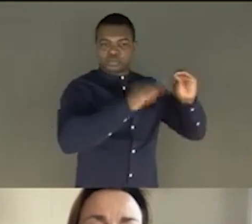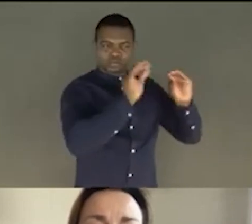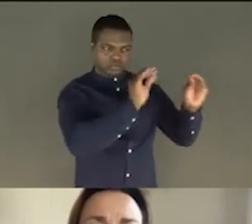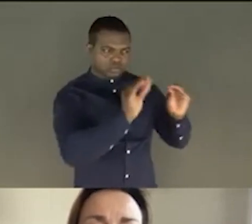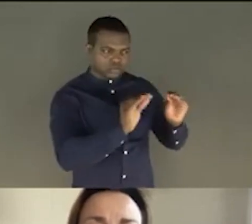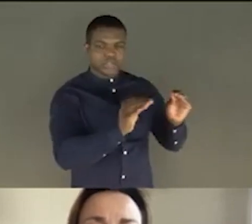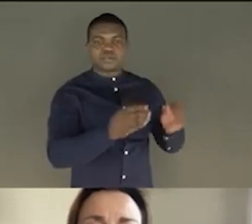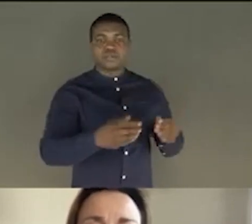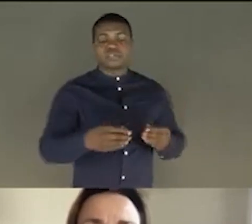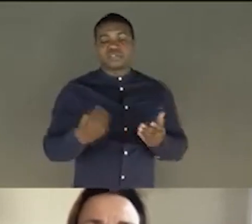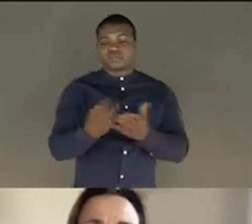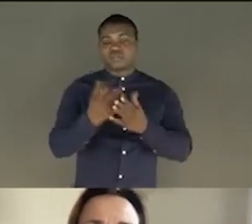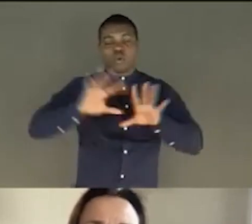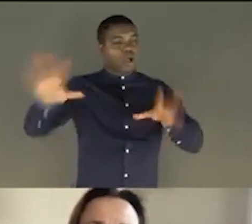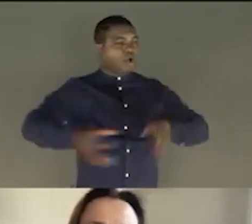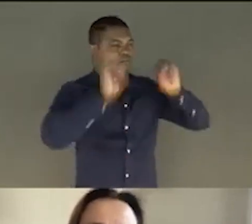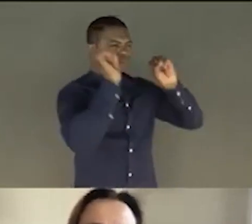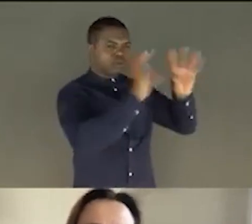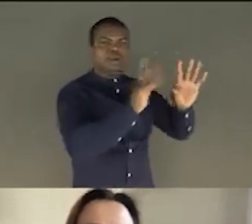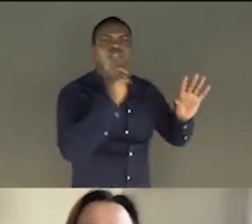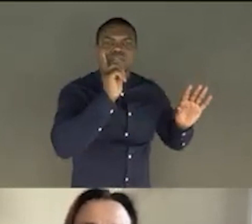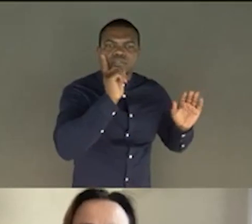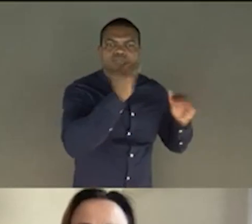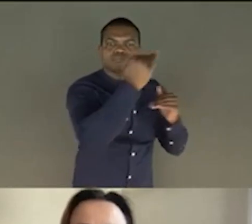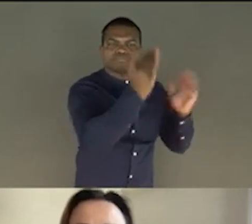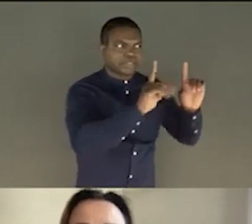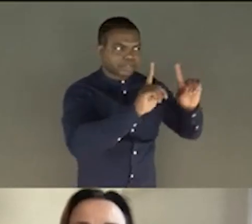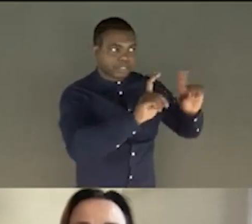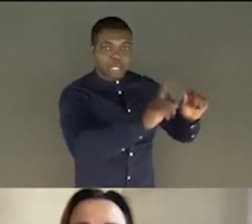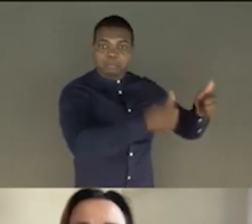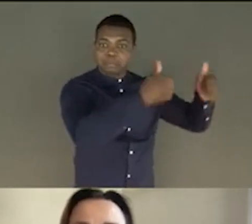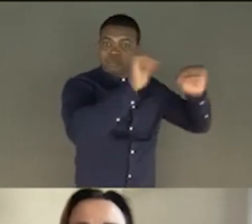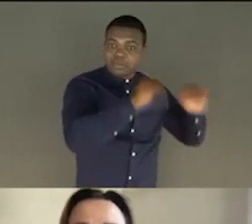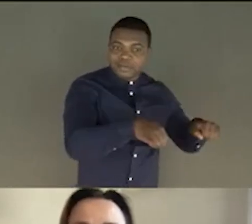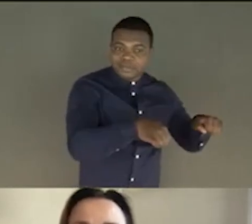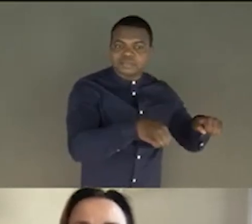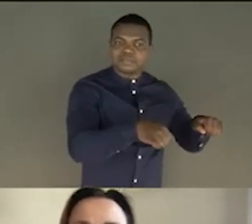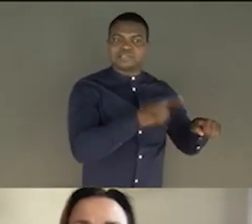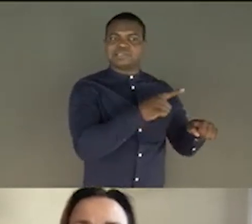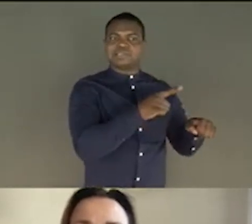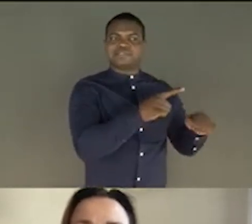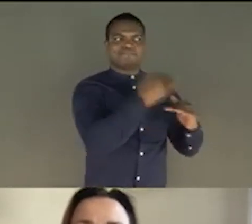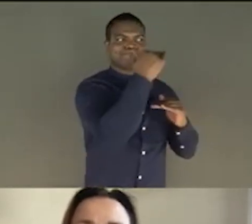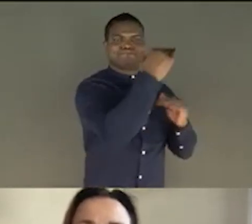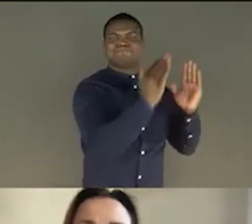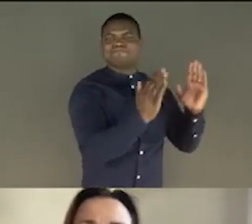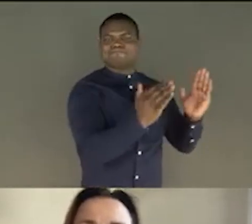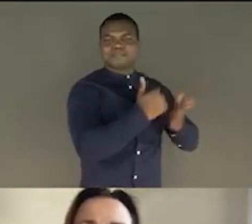these tests, the result didn't show that much of a difference. But we do know from other projects that we've done that it does make a difference.